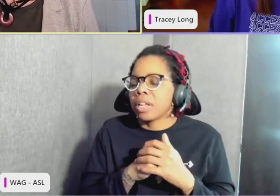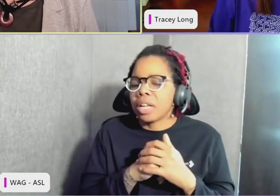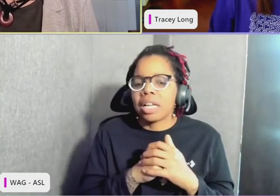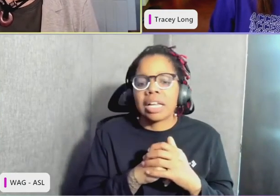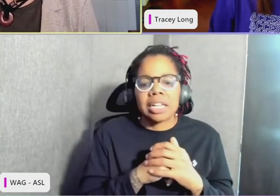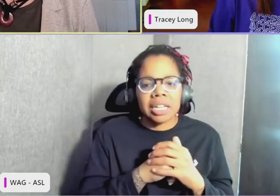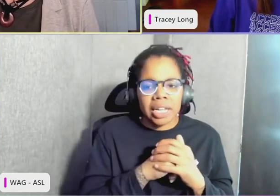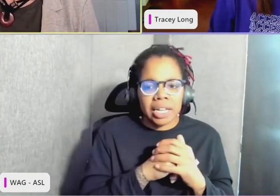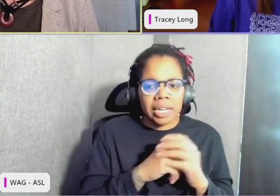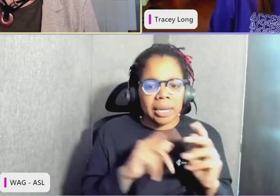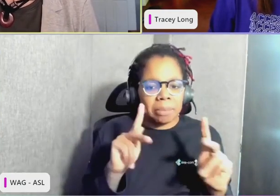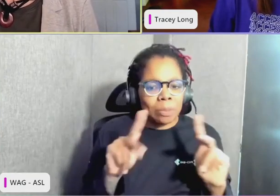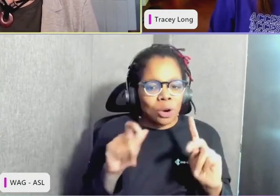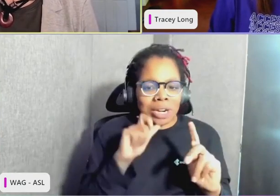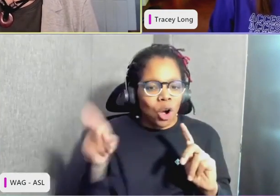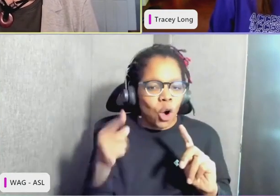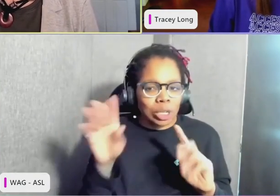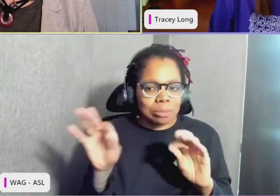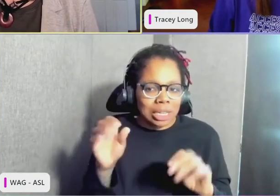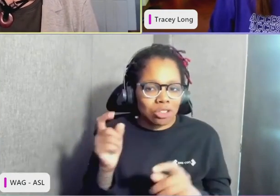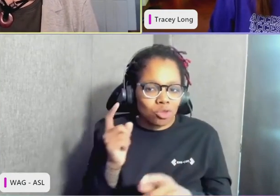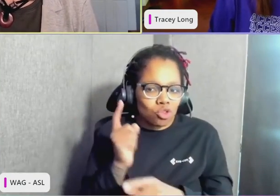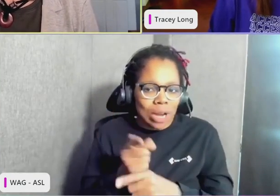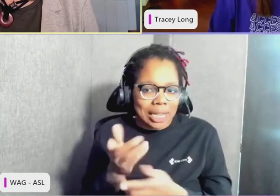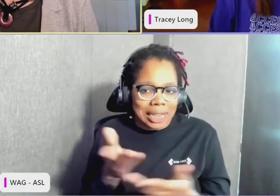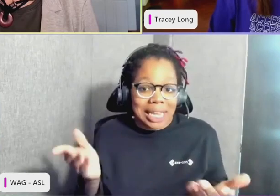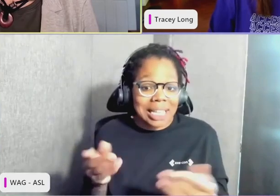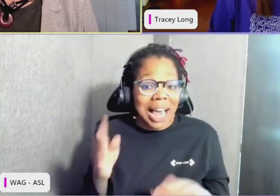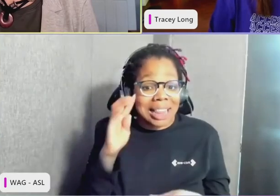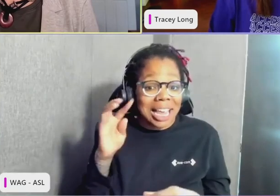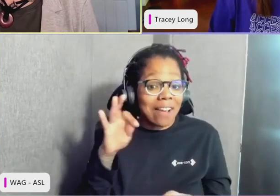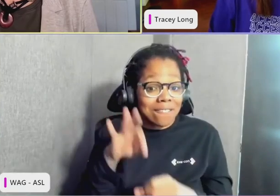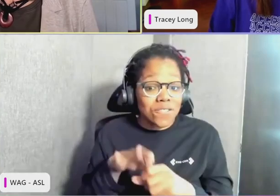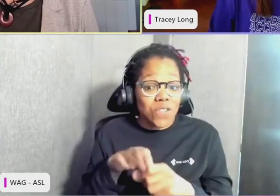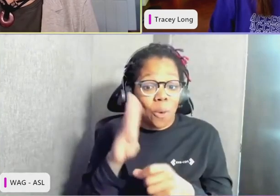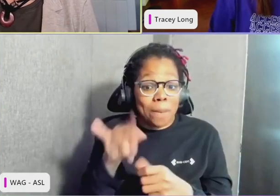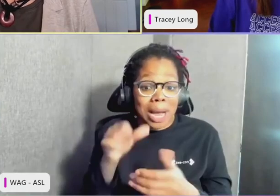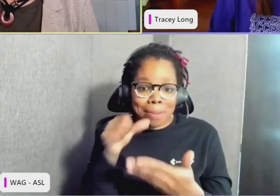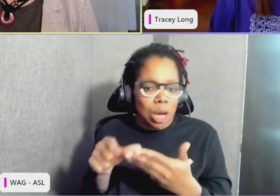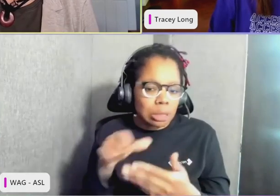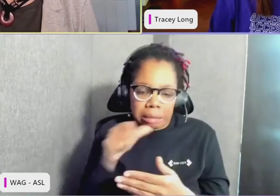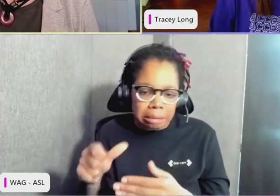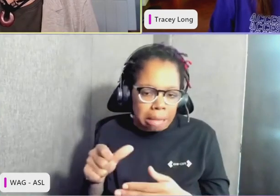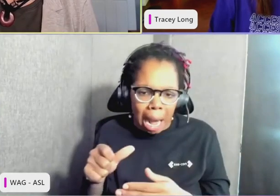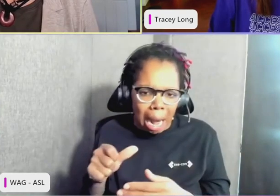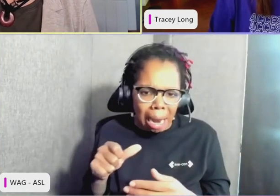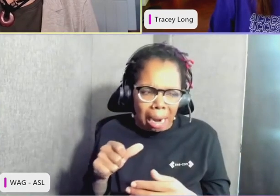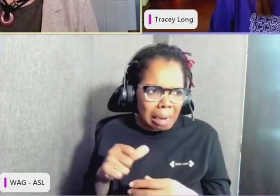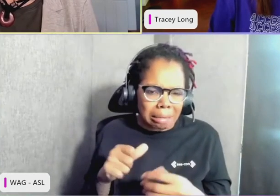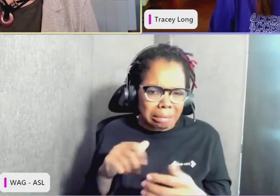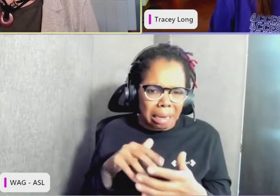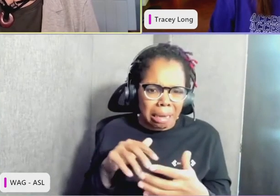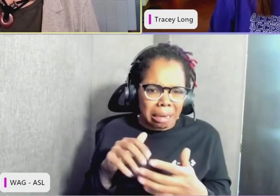people are double that I think people have lost some faith in government, and they are not